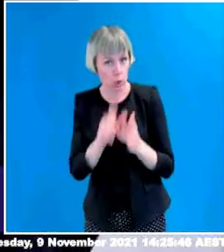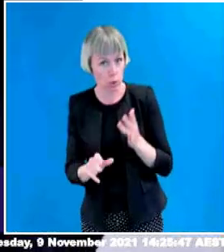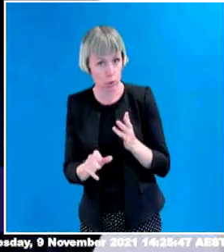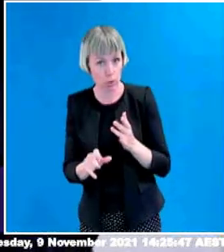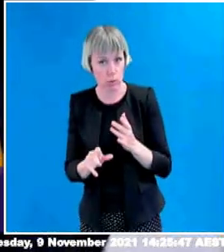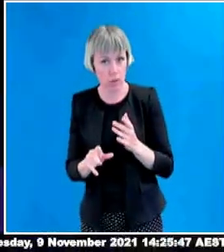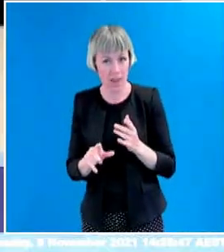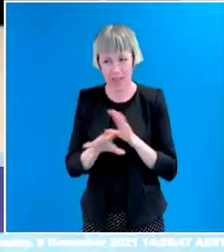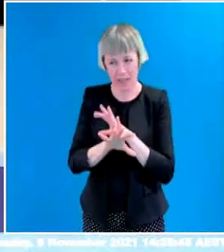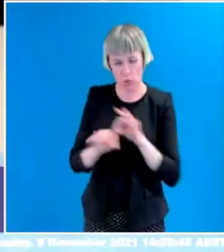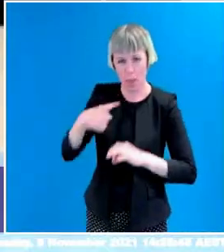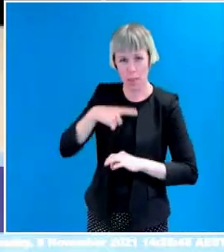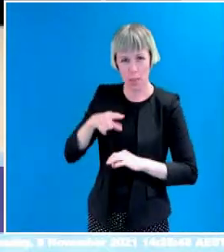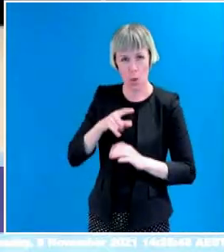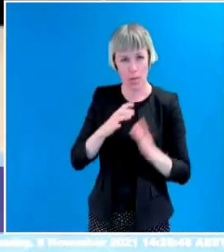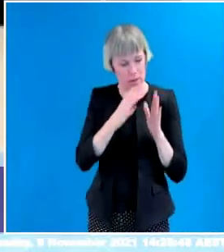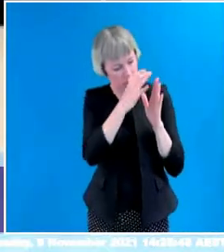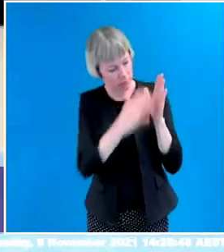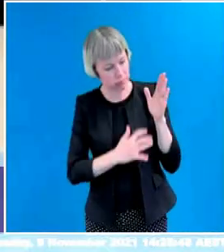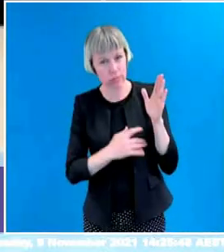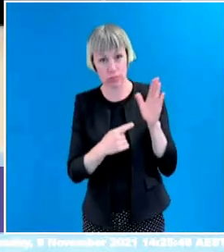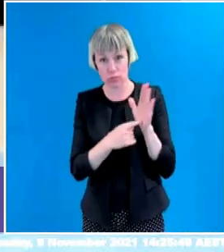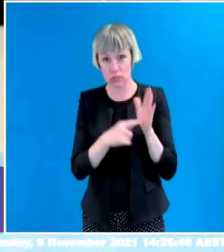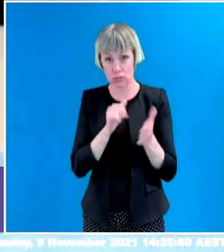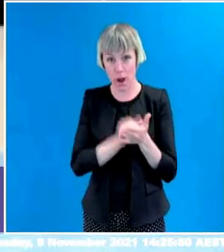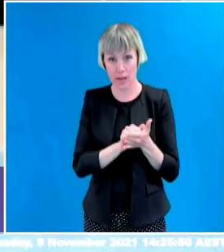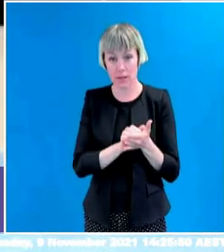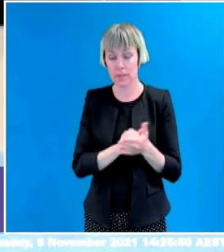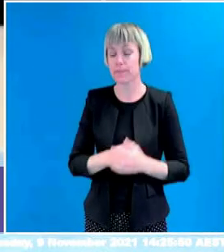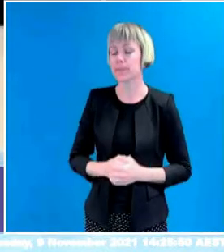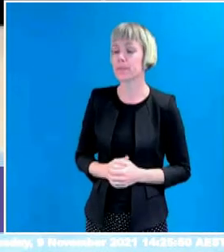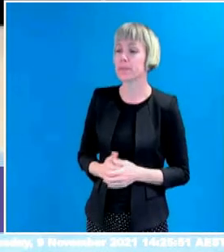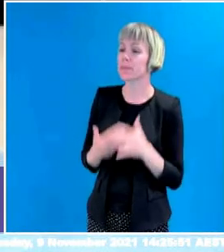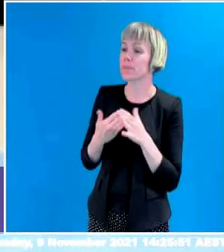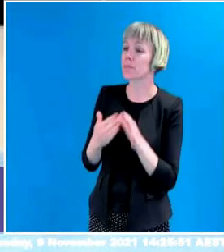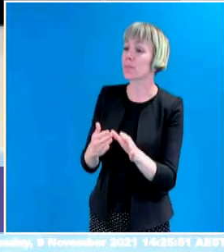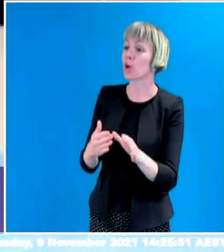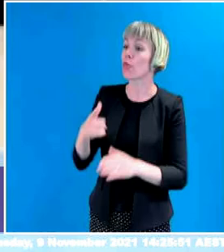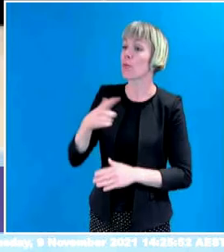The purpose of a declaration is to clarify how we read